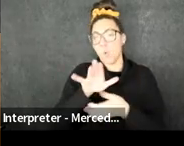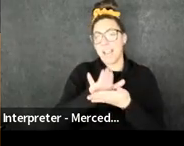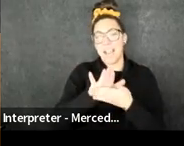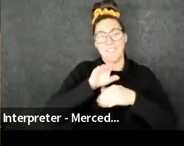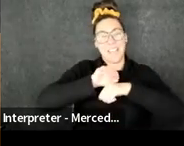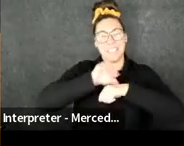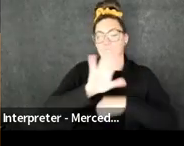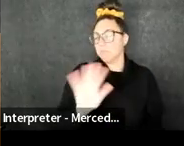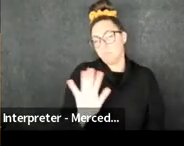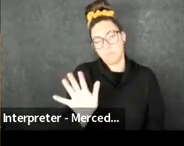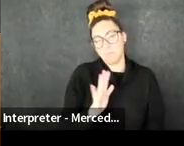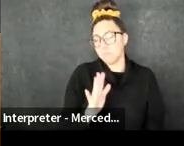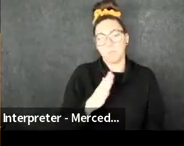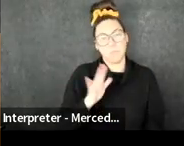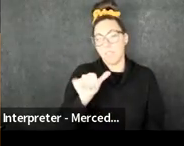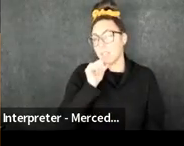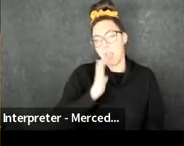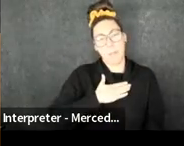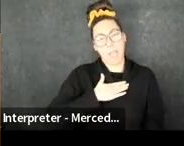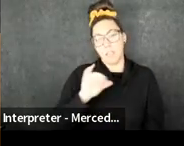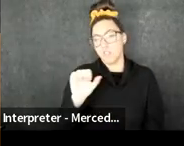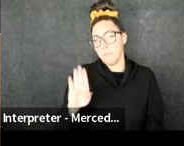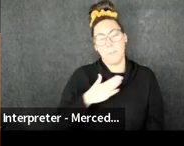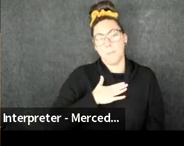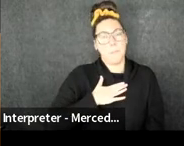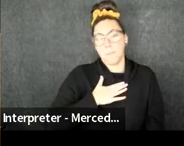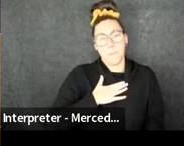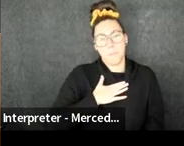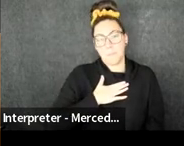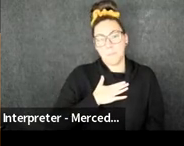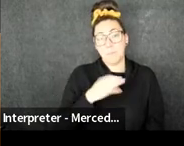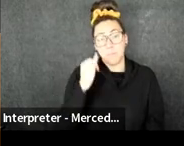So our jobs in that situation, if students are seeking those services,